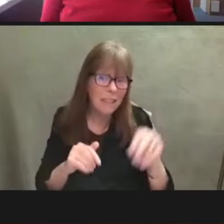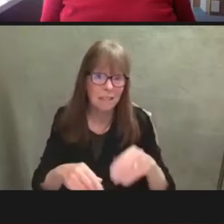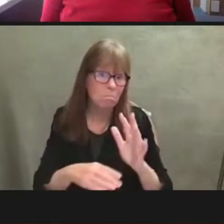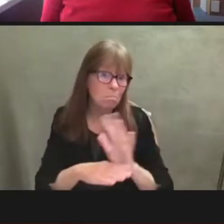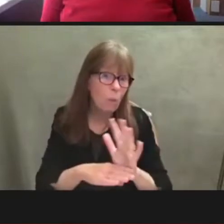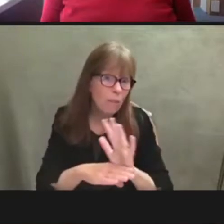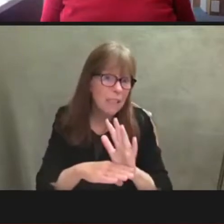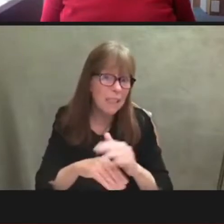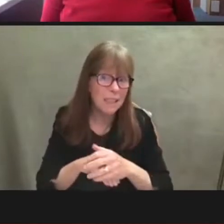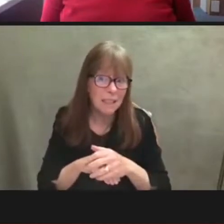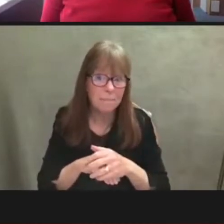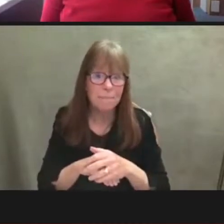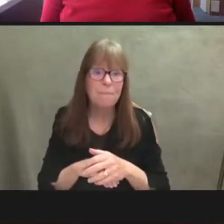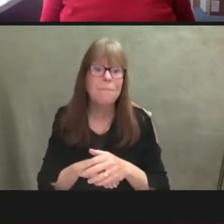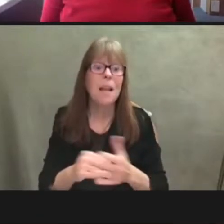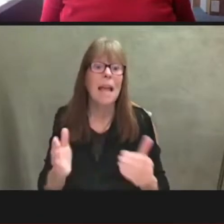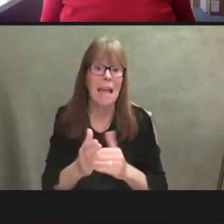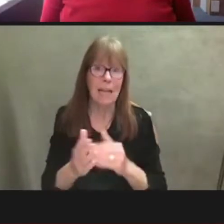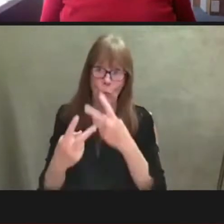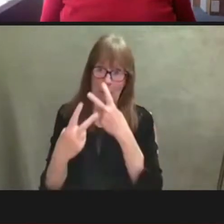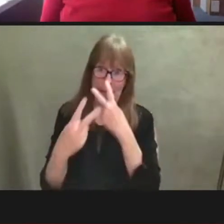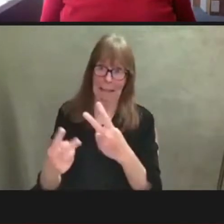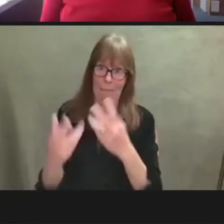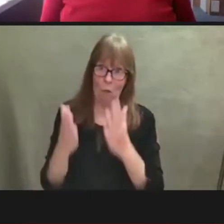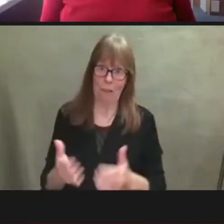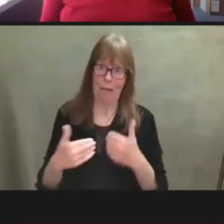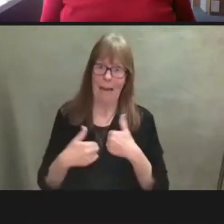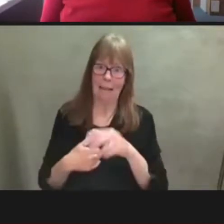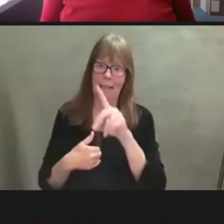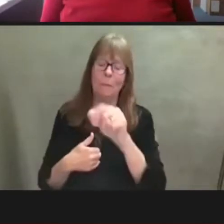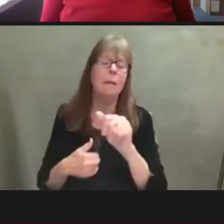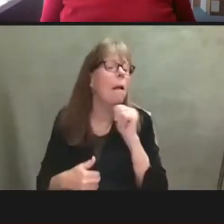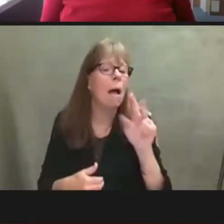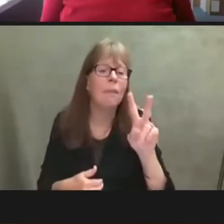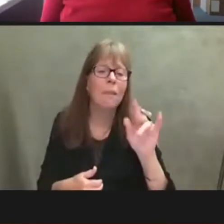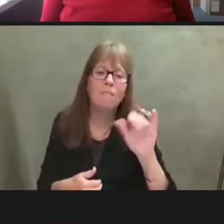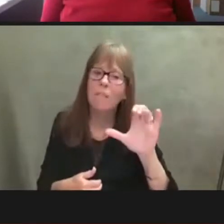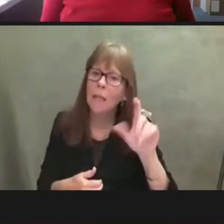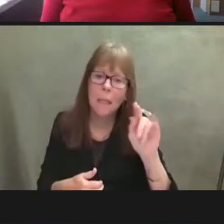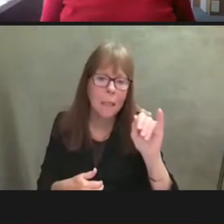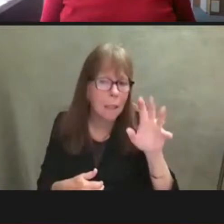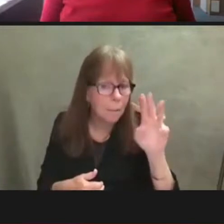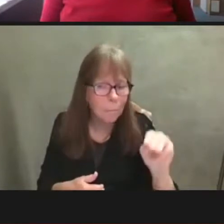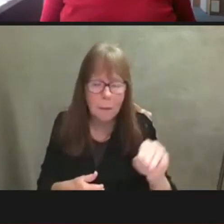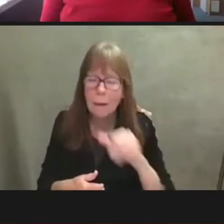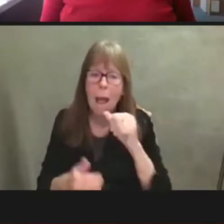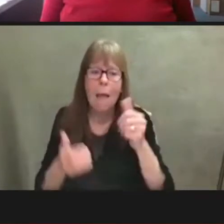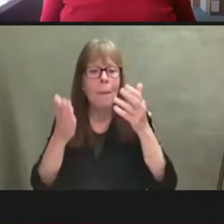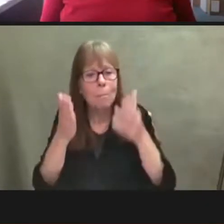Again, to see people with disabilities not as victims, not as casualties, not as somebody